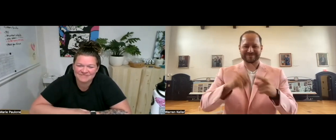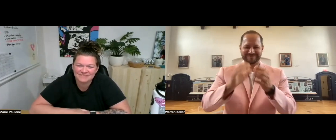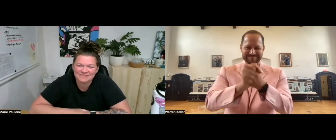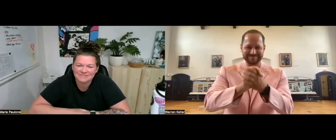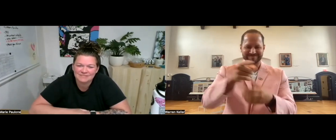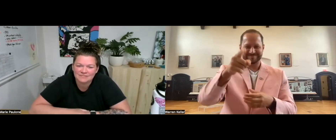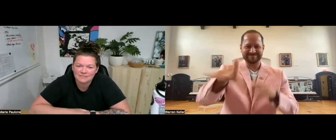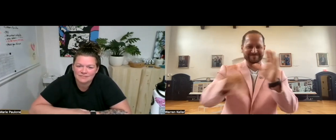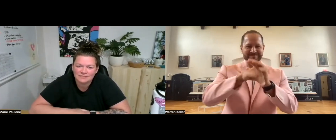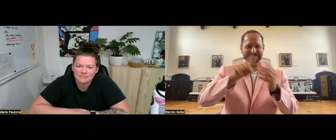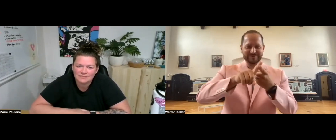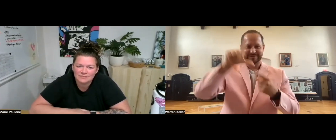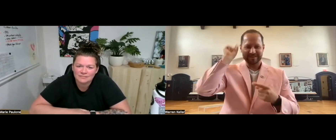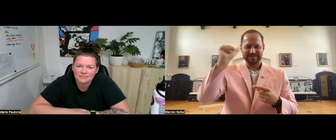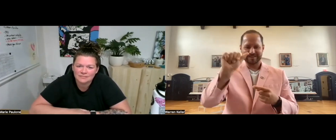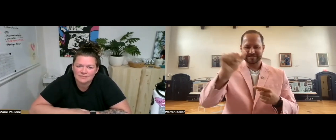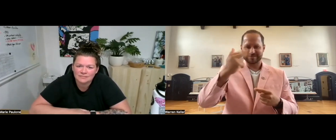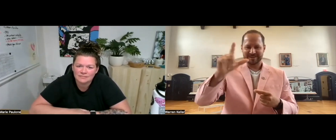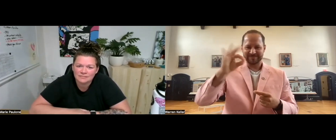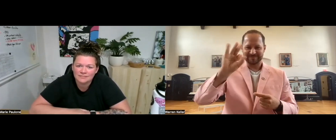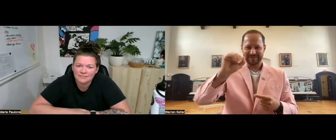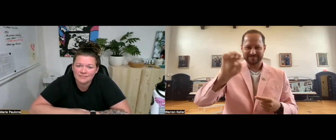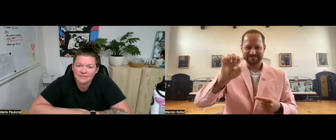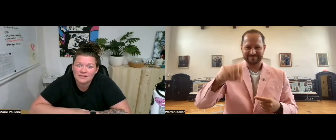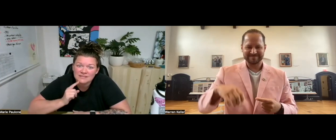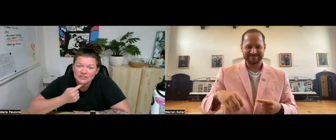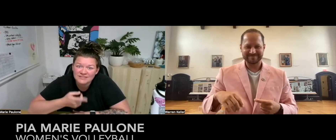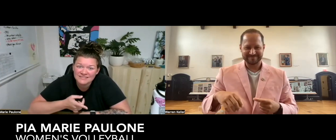Warren: I am here to congratulate you on being selected to the Gallaudet Athletics Hall of Fame! Pia Marie: Seriously? Aww!